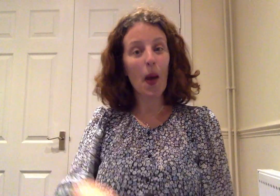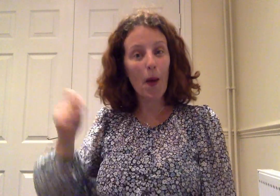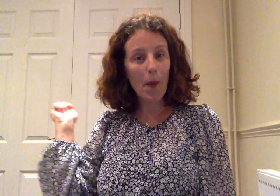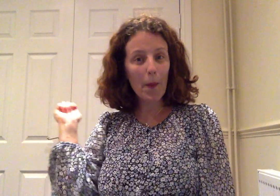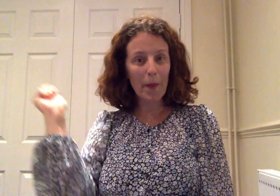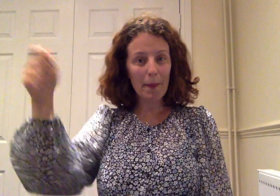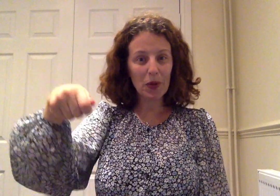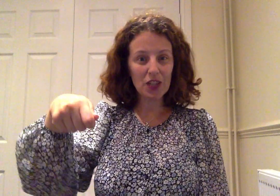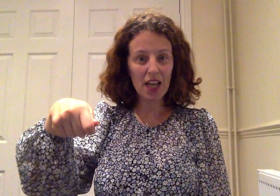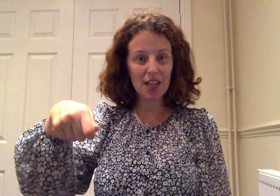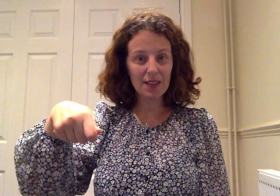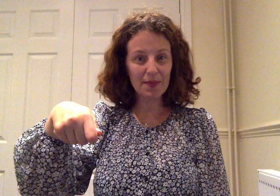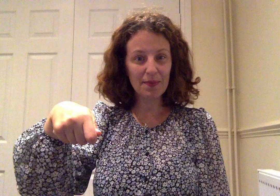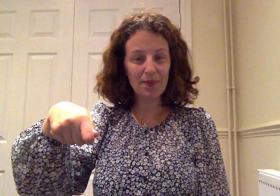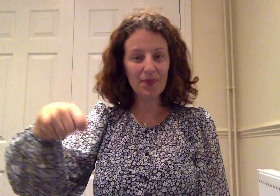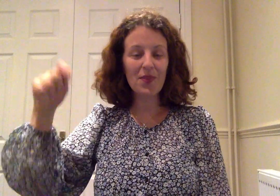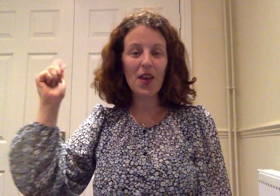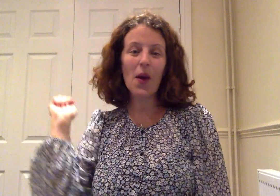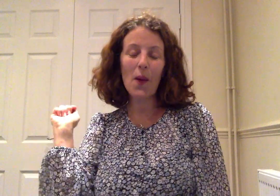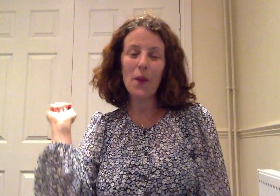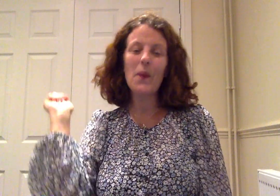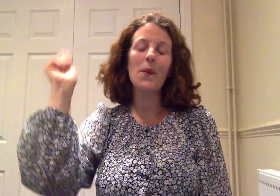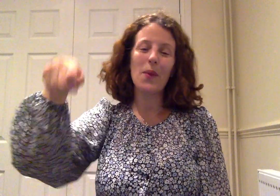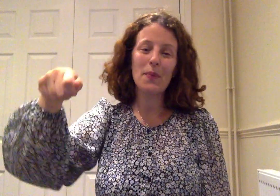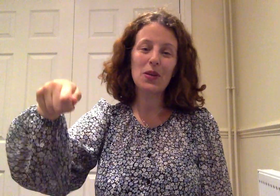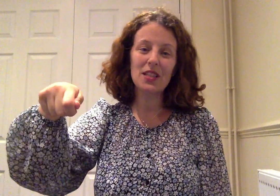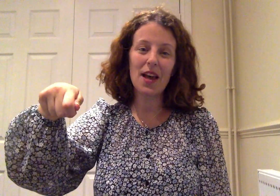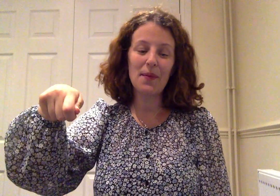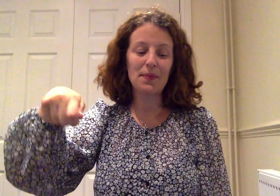Wimbledon